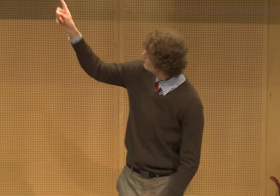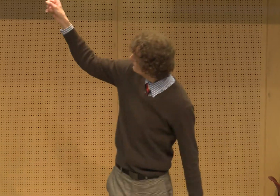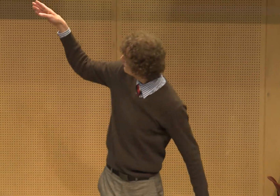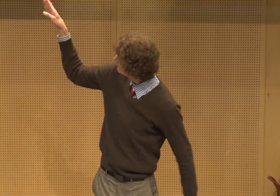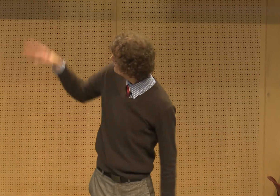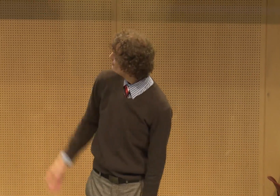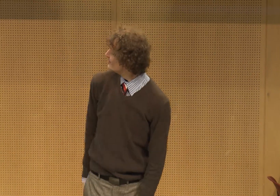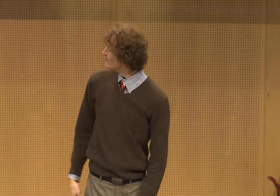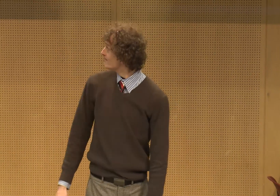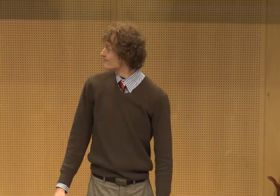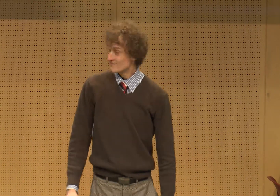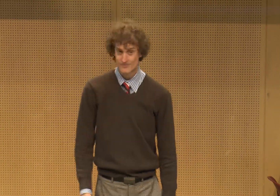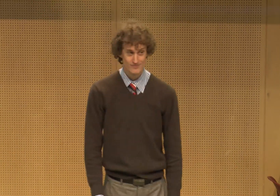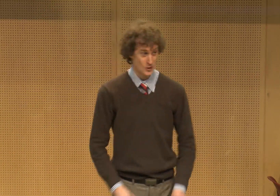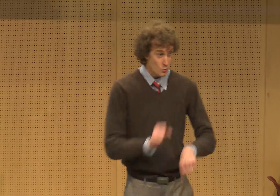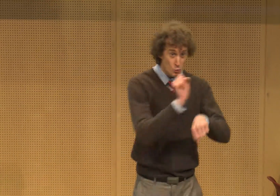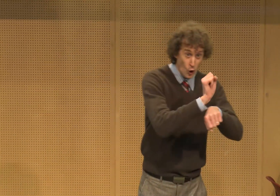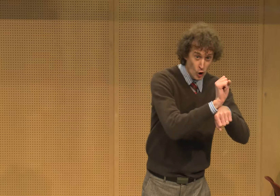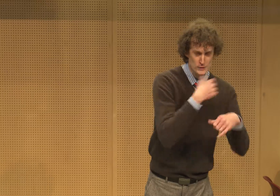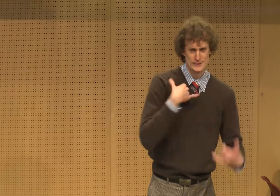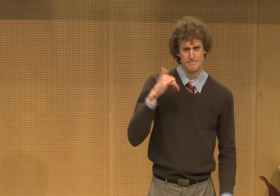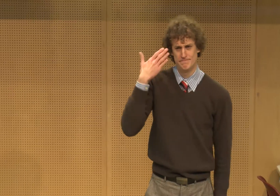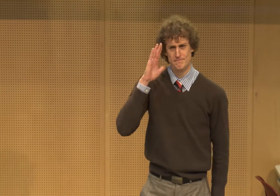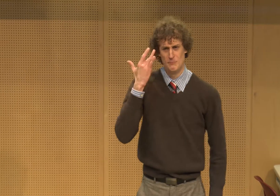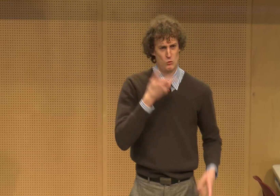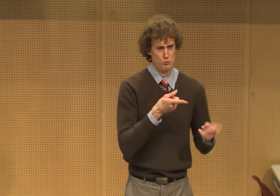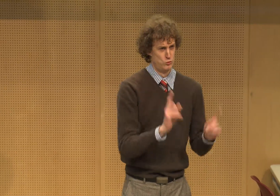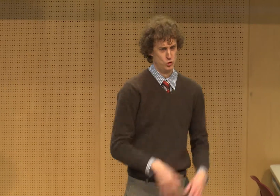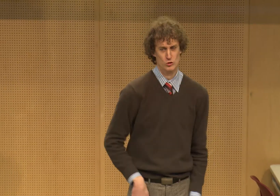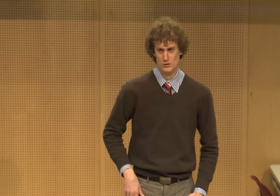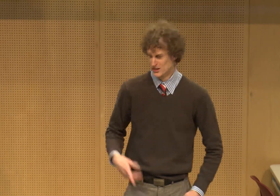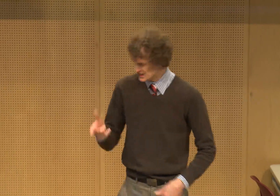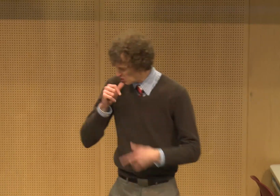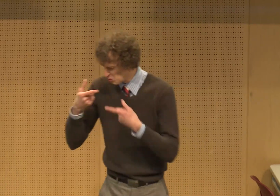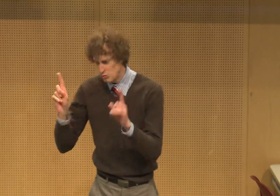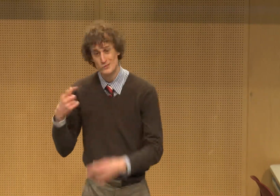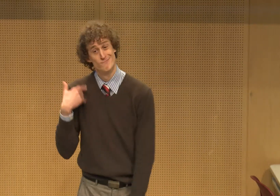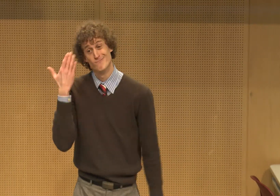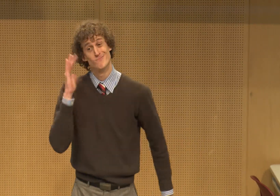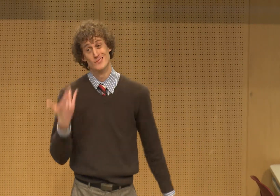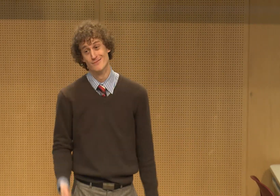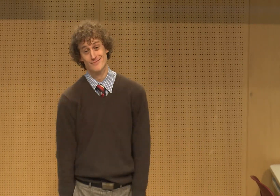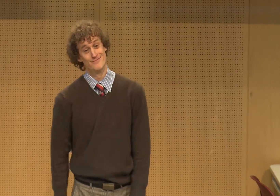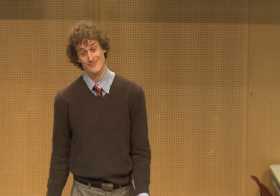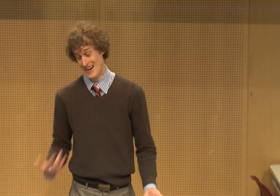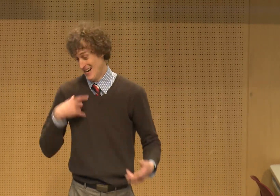You notice this picture on the right? People go, "Huh? It works. But I don't know why."